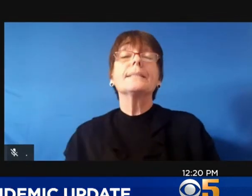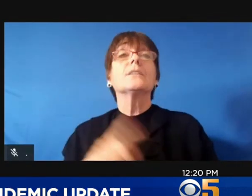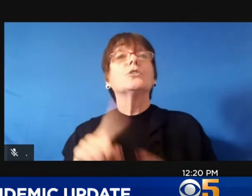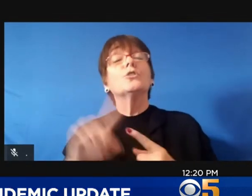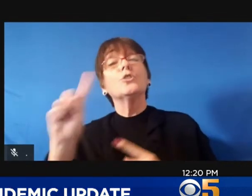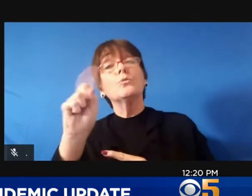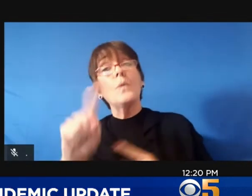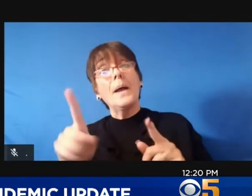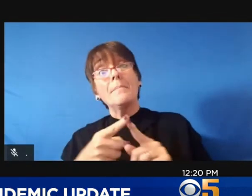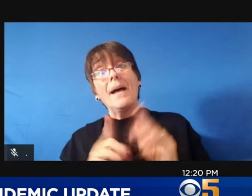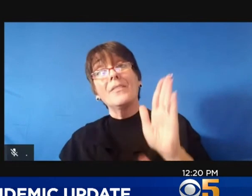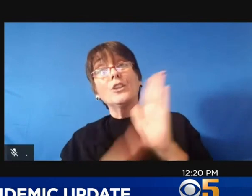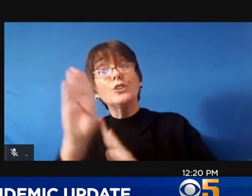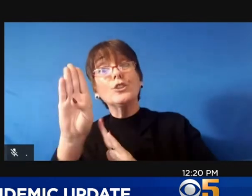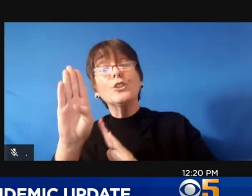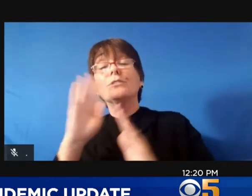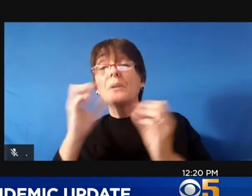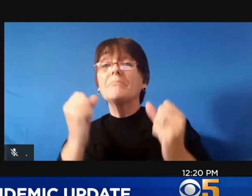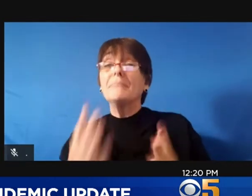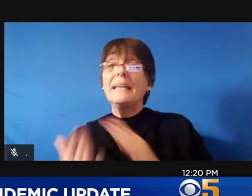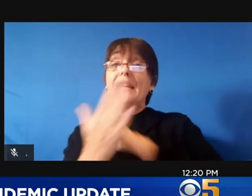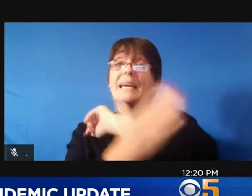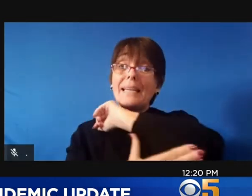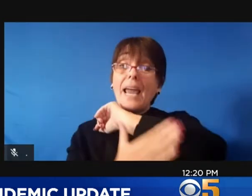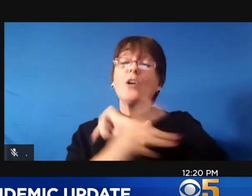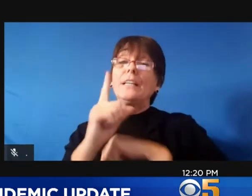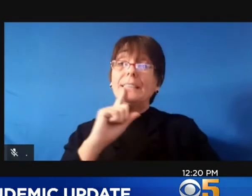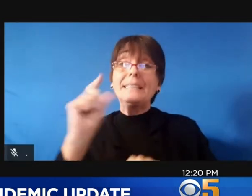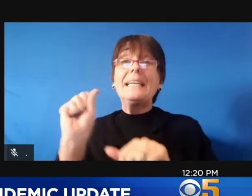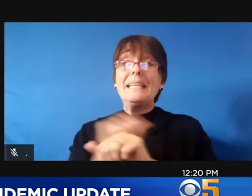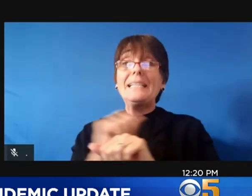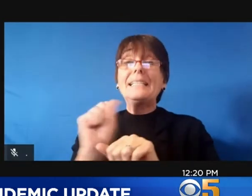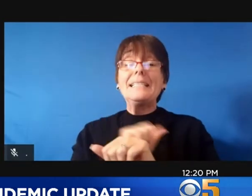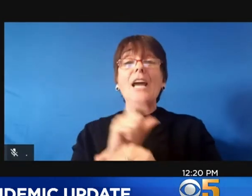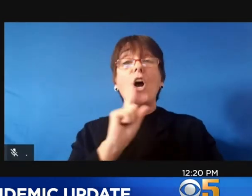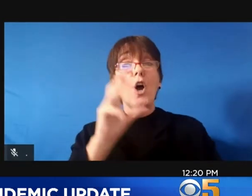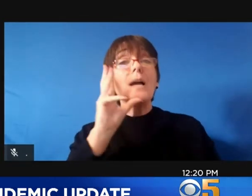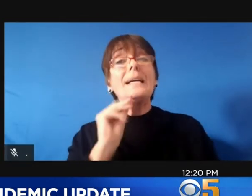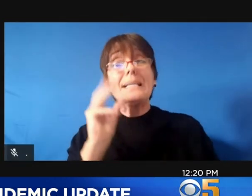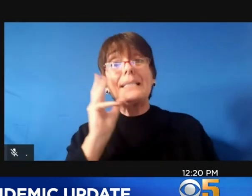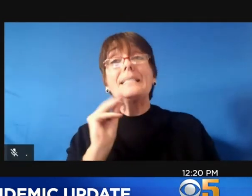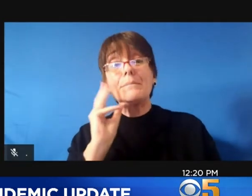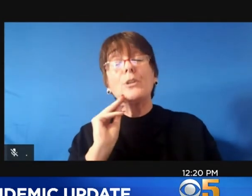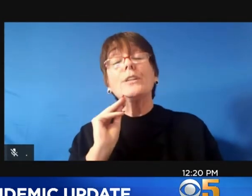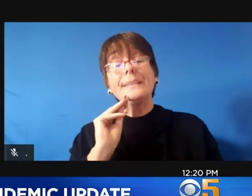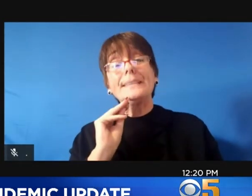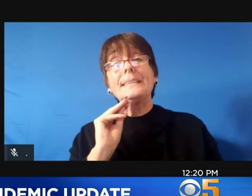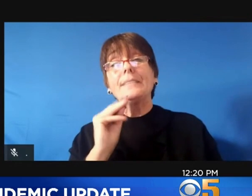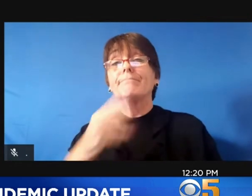AND A RELATABLE MESSAGE. SO THAT CALIFORNIANS FEEL EMPOWERED AND EQUIPPED WITH THE TOOLS TO MAKE GOOD RESCISSIONS